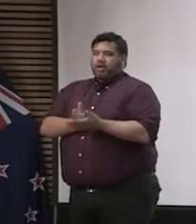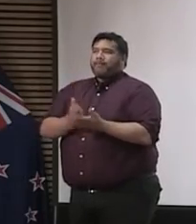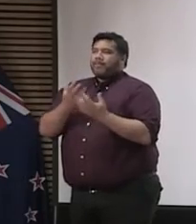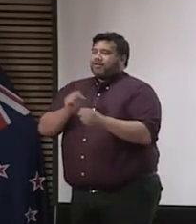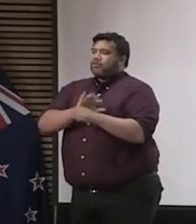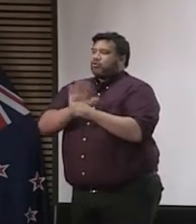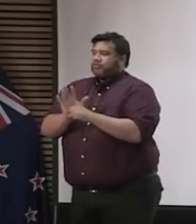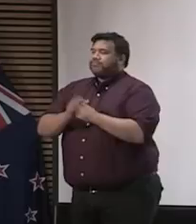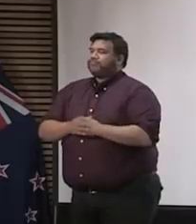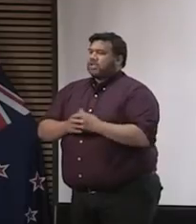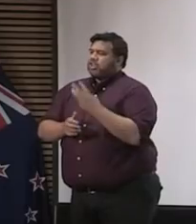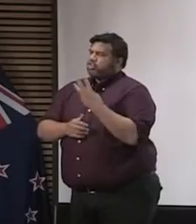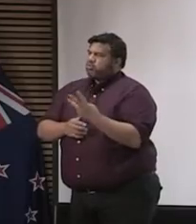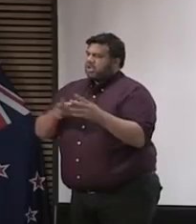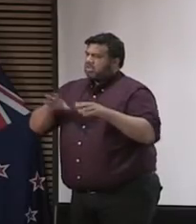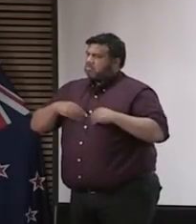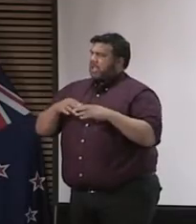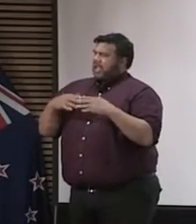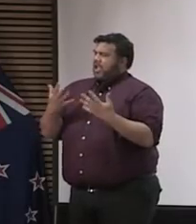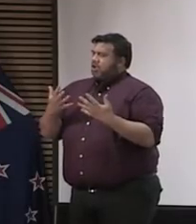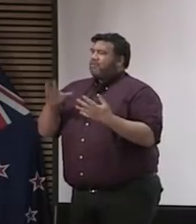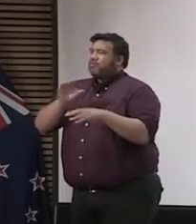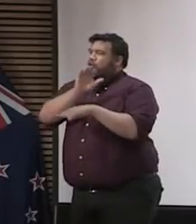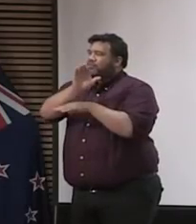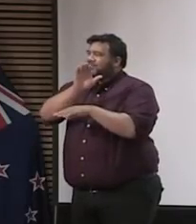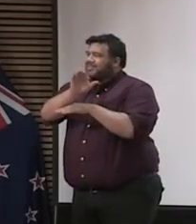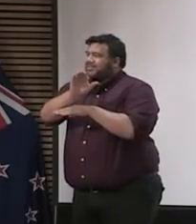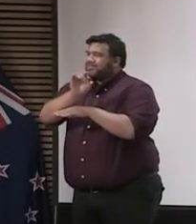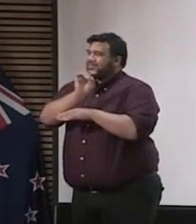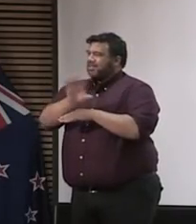associated with overseas travel, these are people who came back and were repatriated